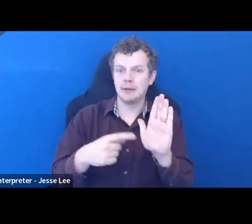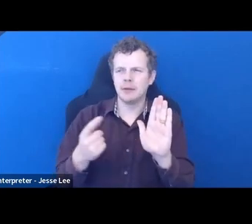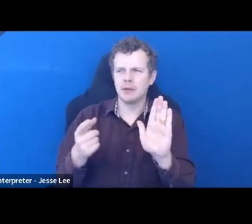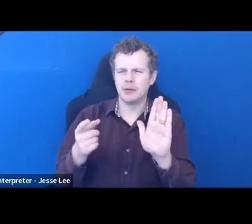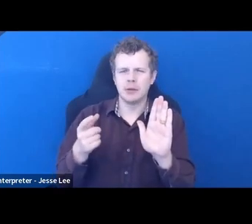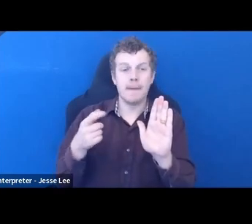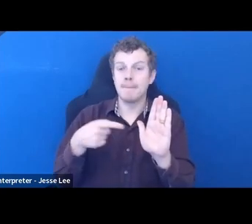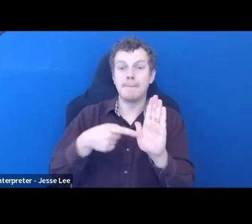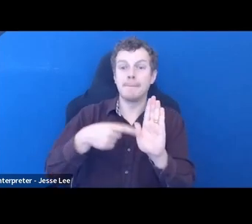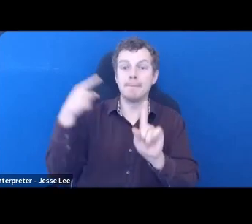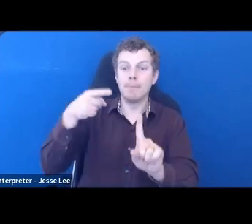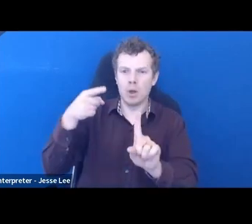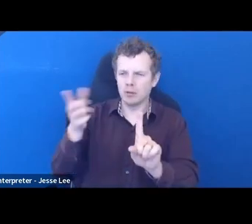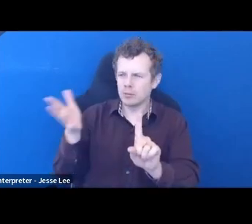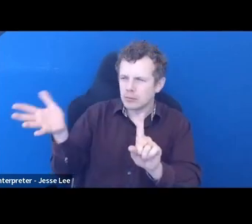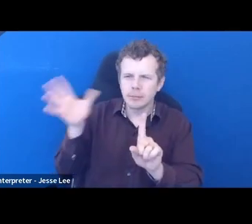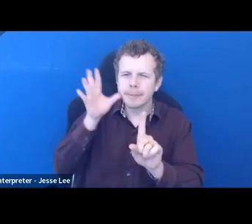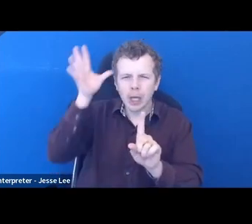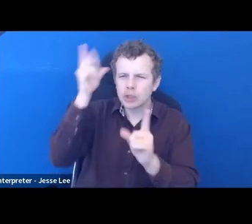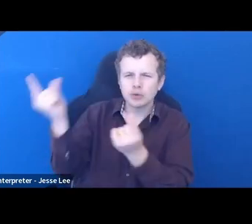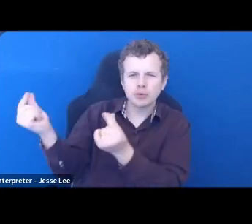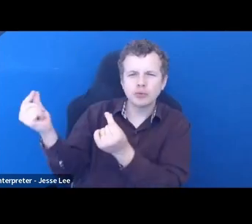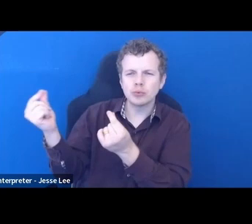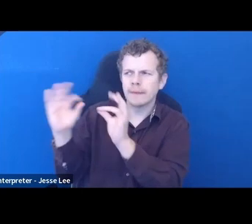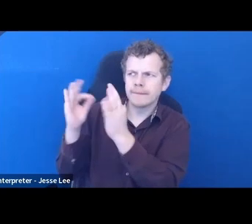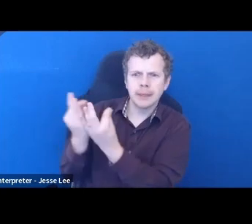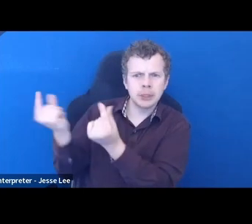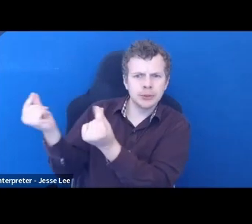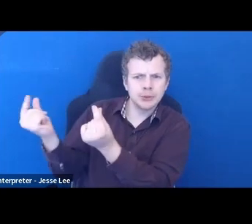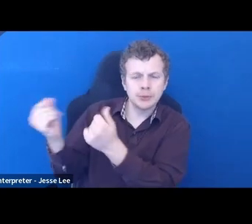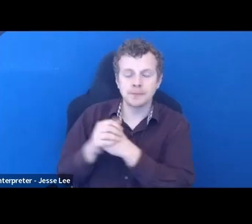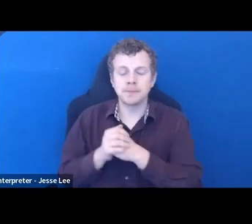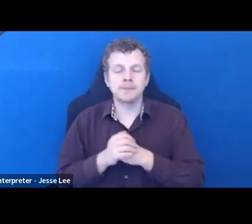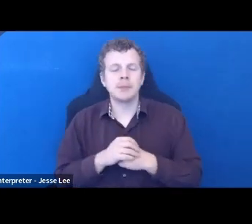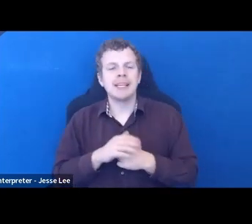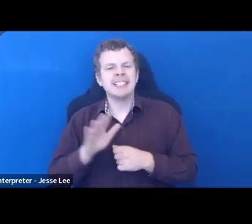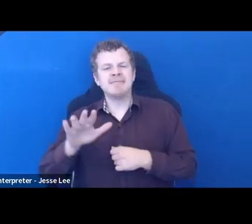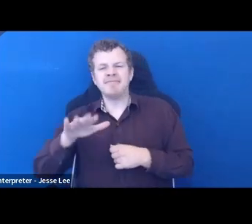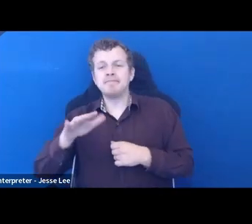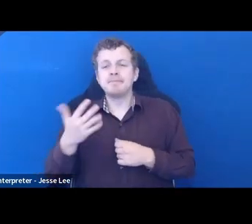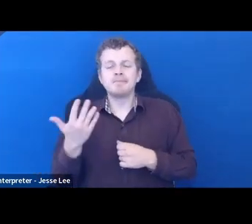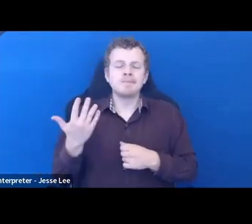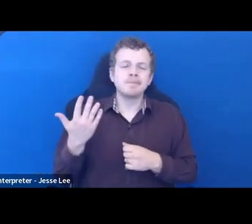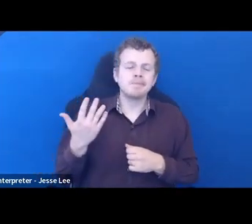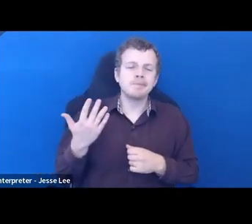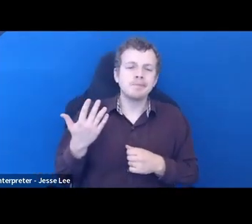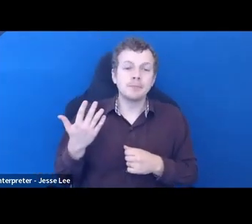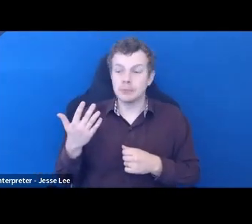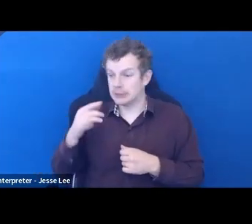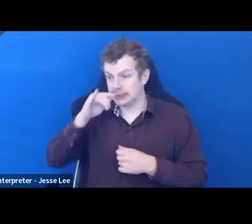The reason I want to look at that is because we have a lot of inconsistencies in the literature